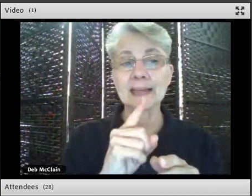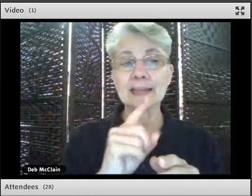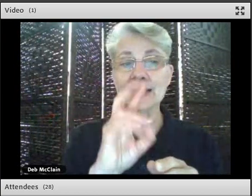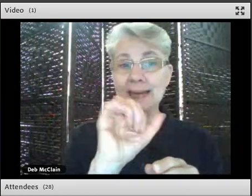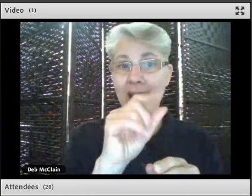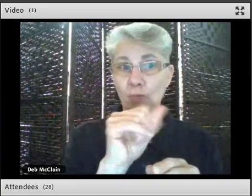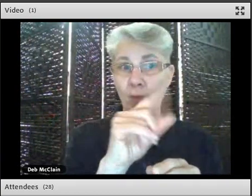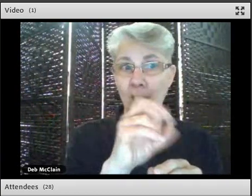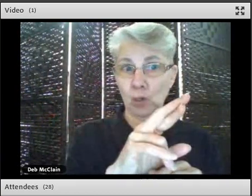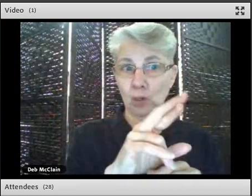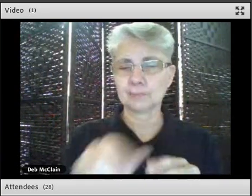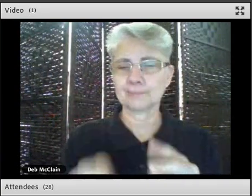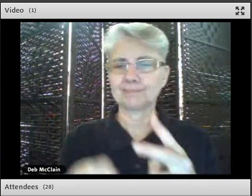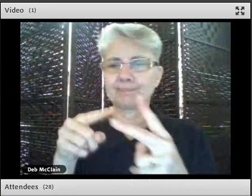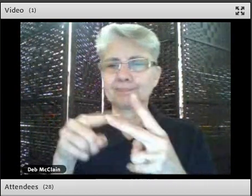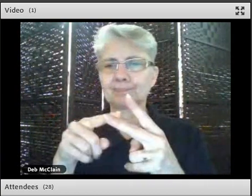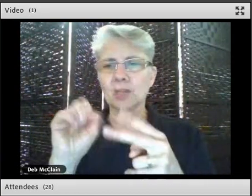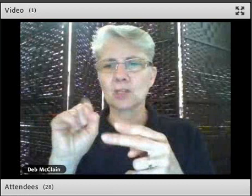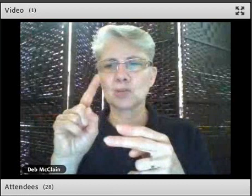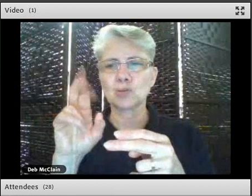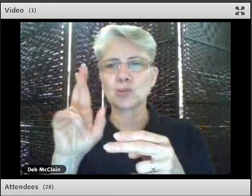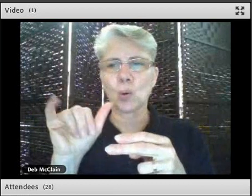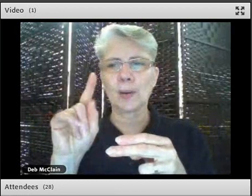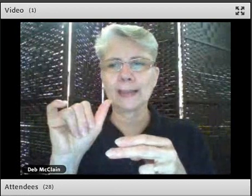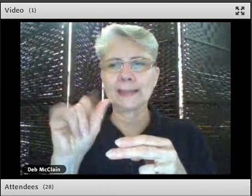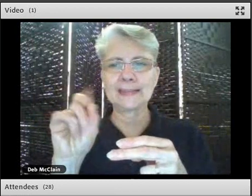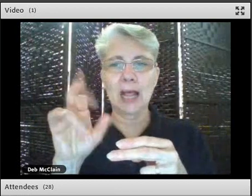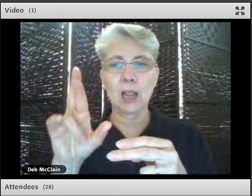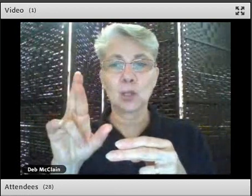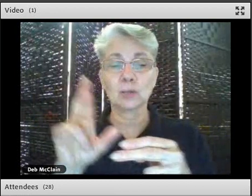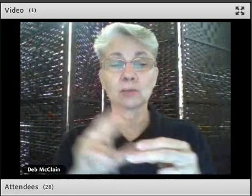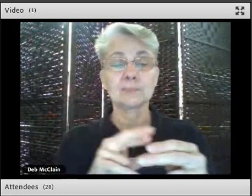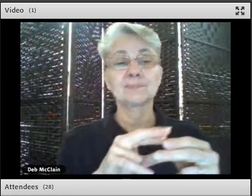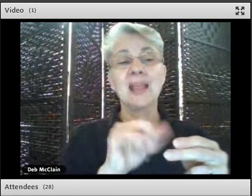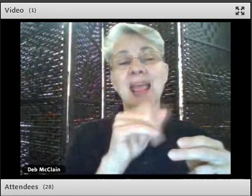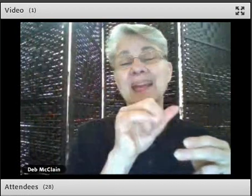who read or narrate. So if it says "read by" or "narrated by,"